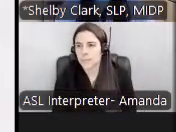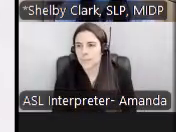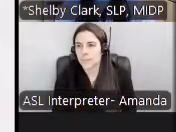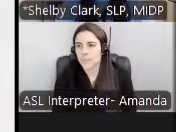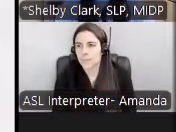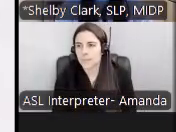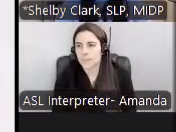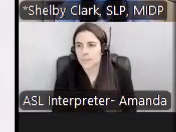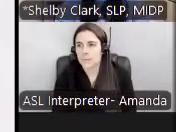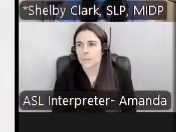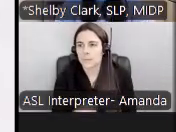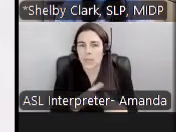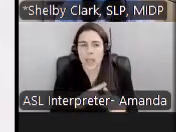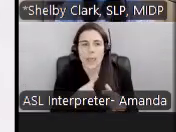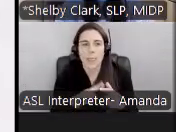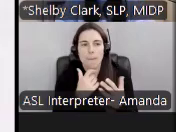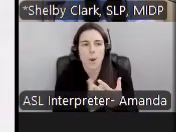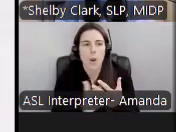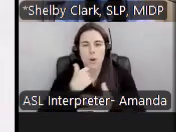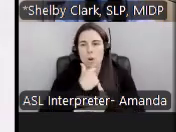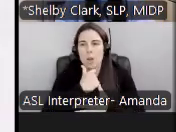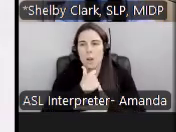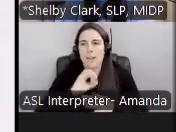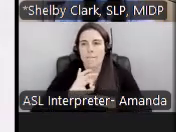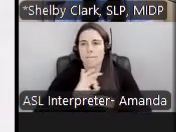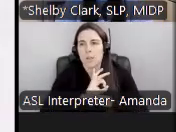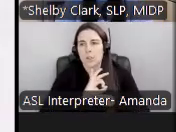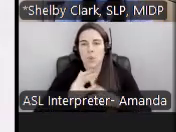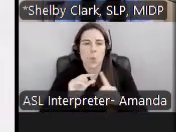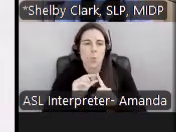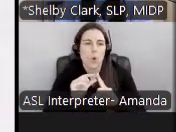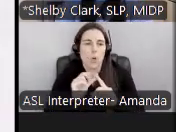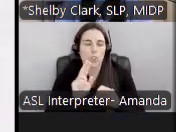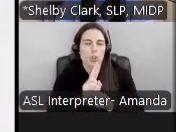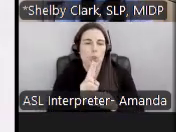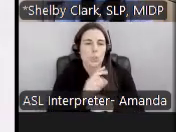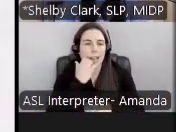and then prioritizing functional words used in everyday routines.